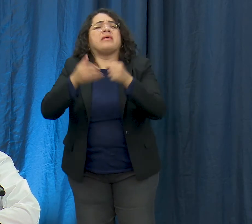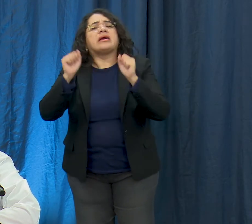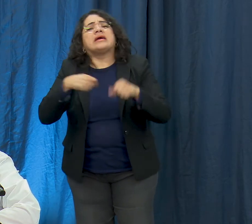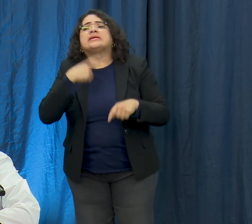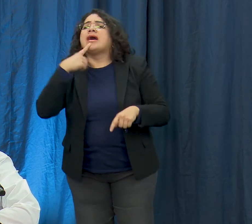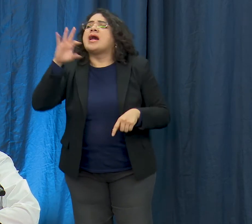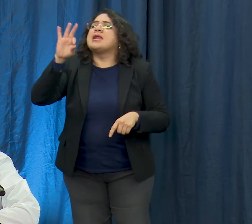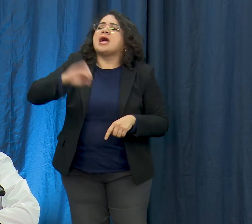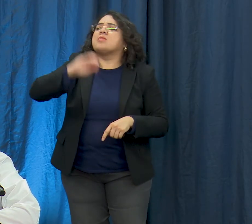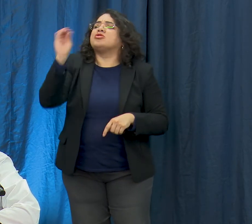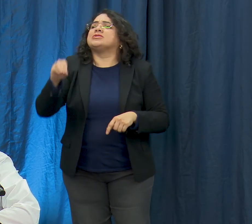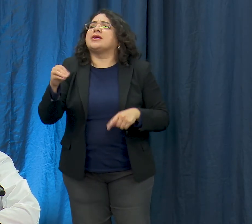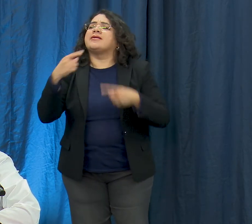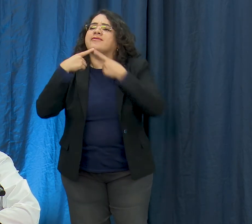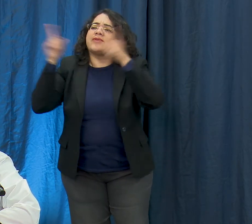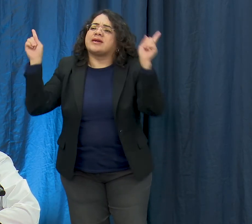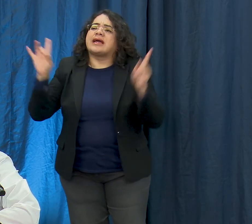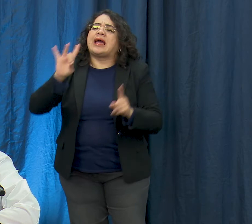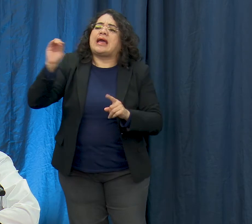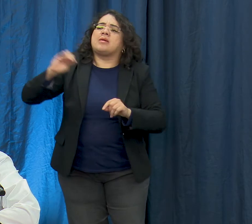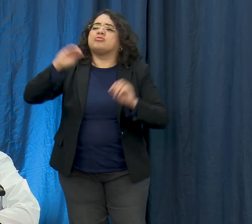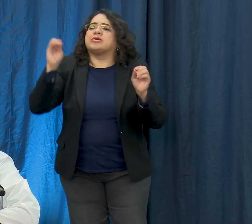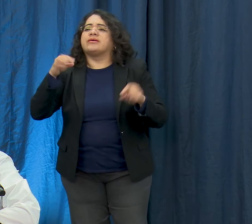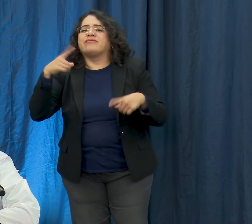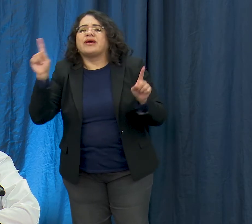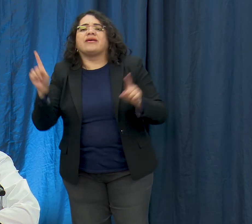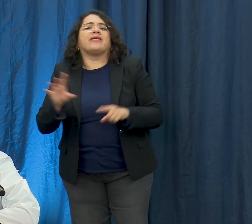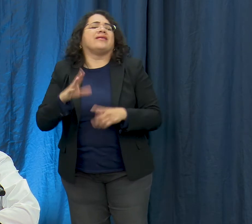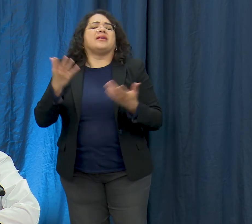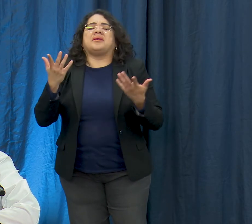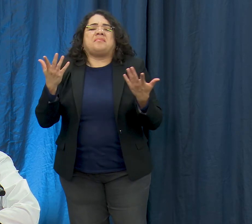percent effective? No we can't say that but in the era that we're in where we're